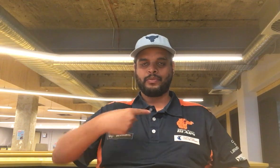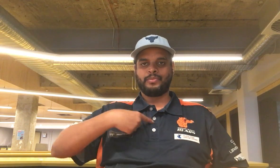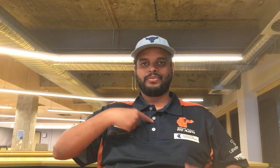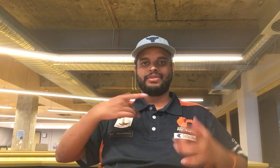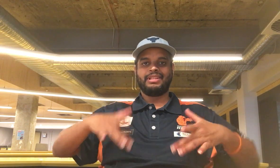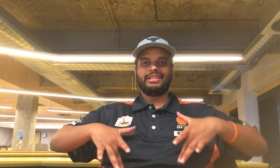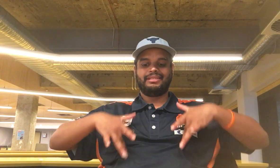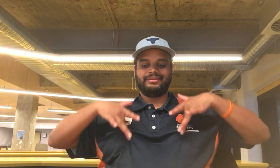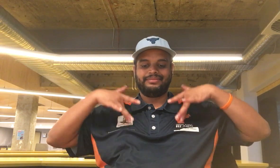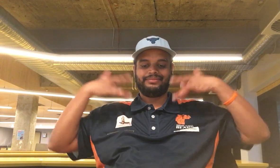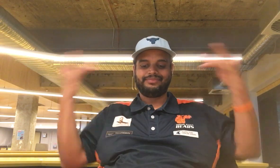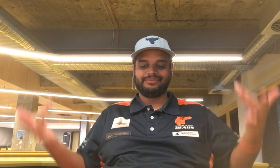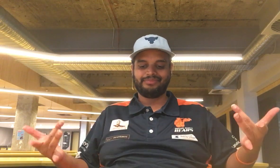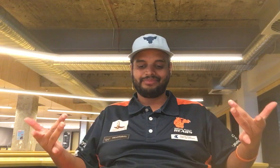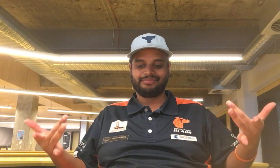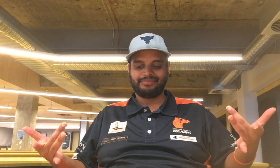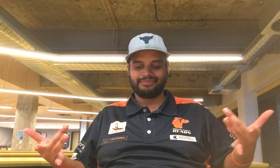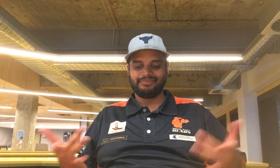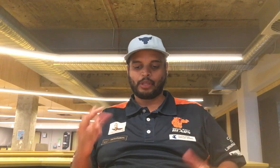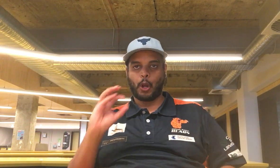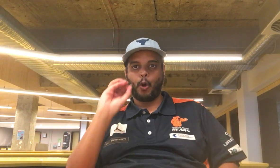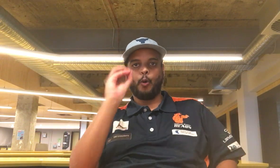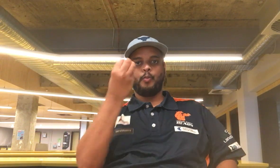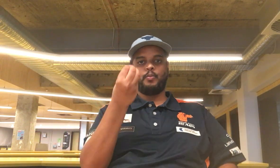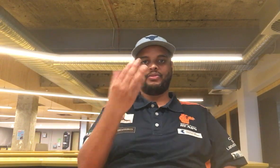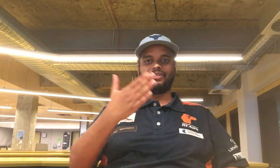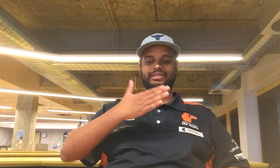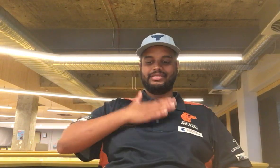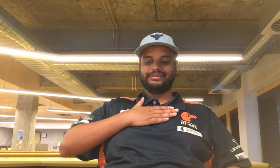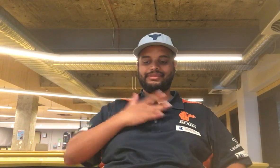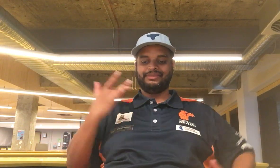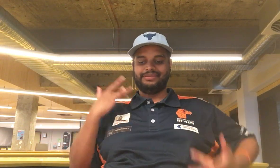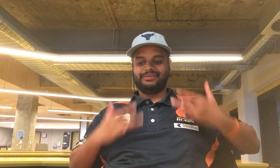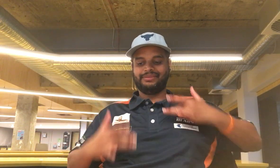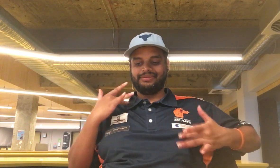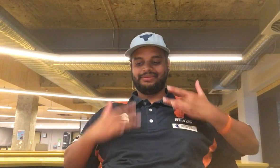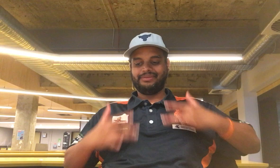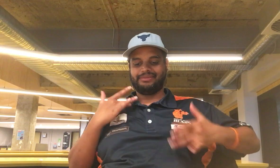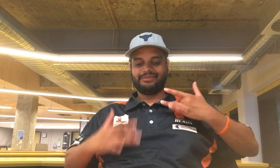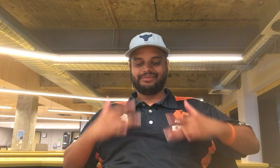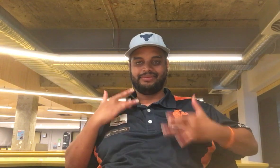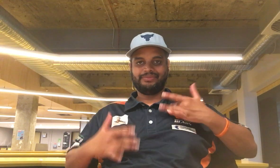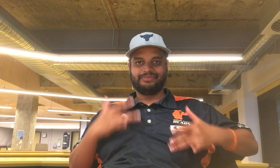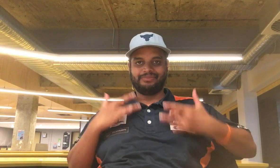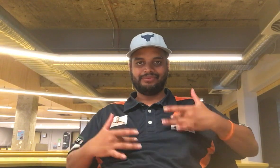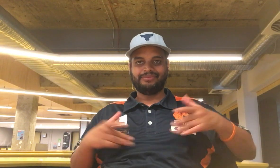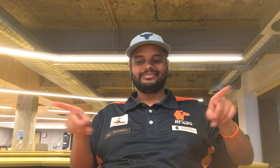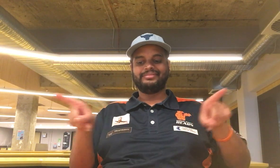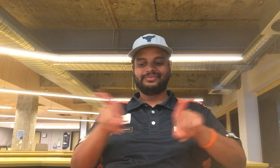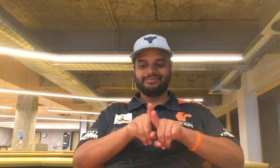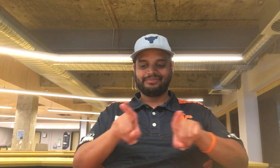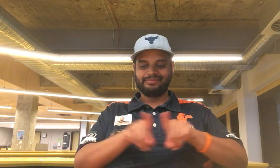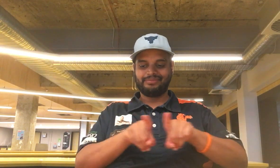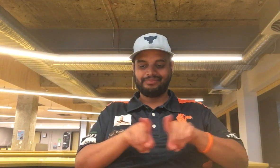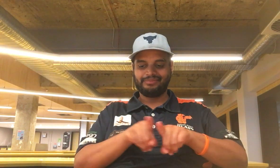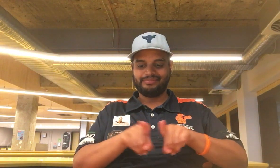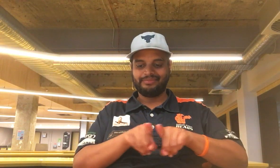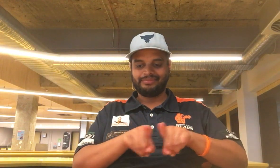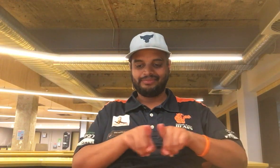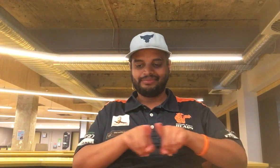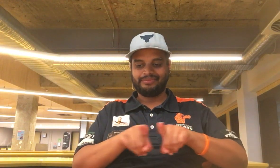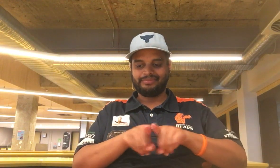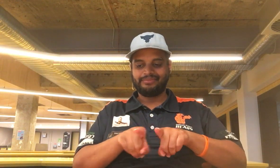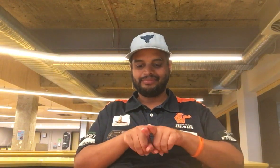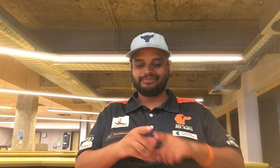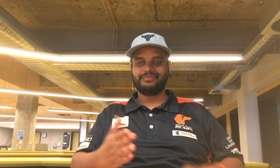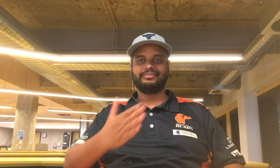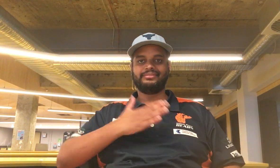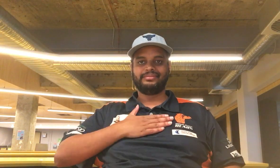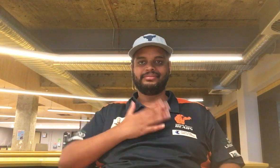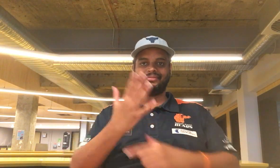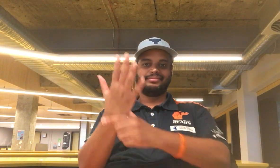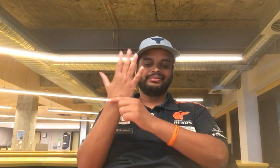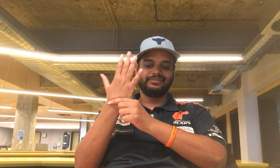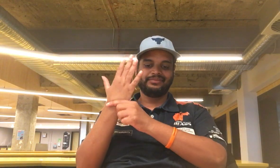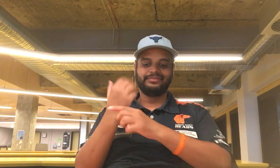I Feel So My Life Also My Hand ..